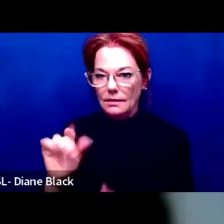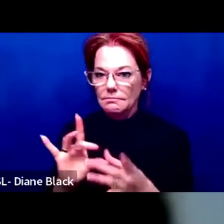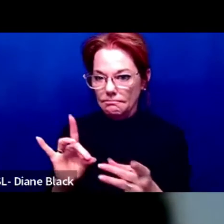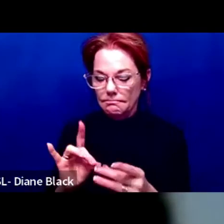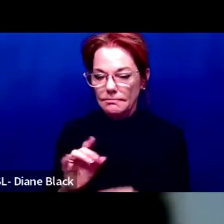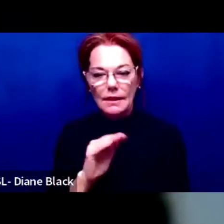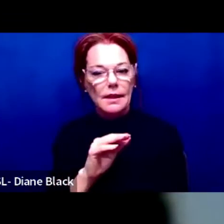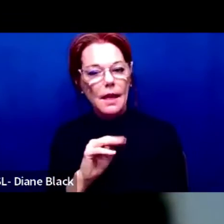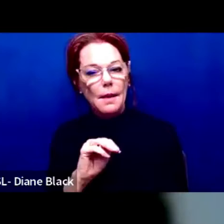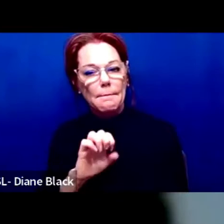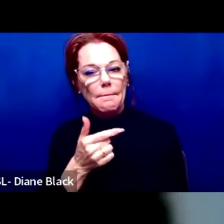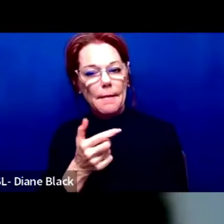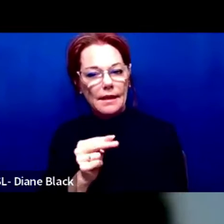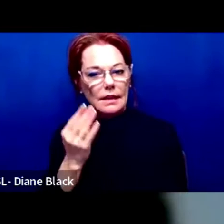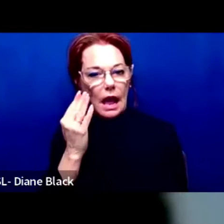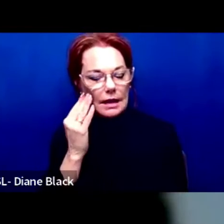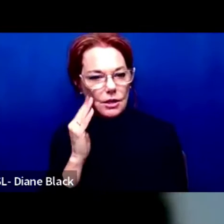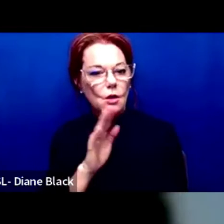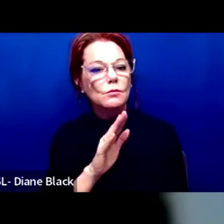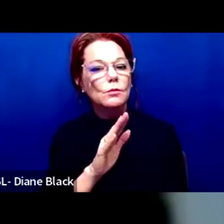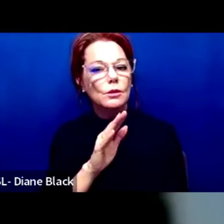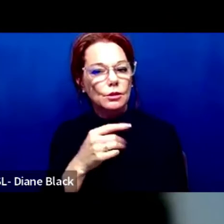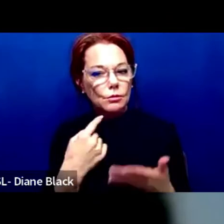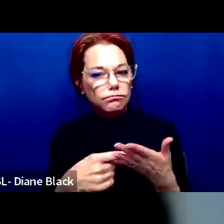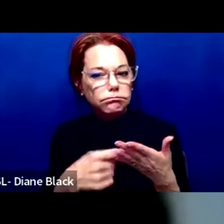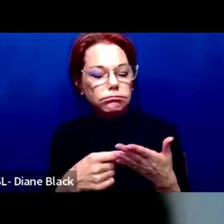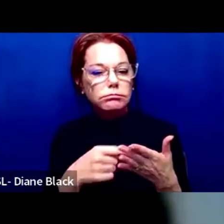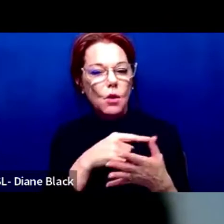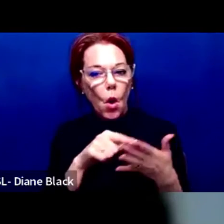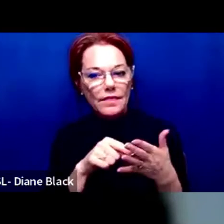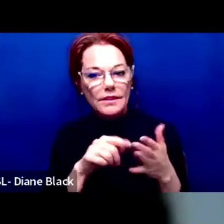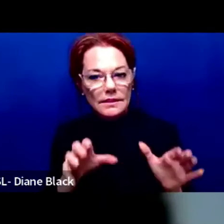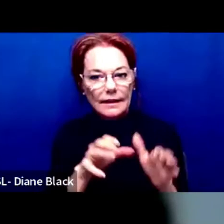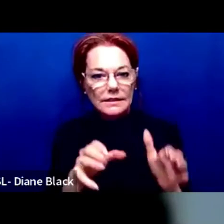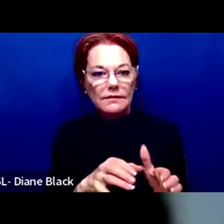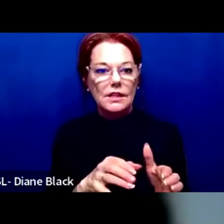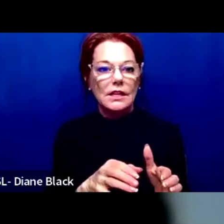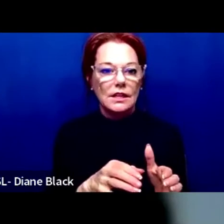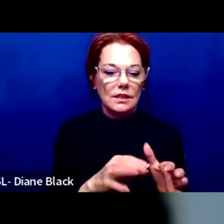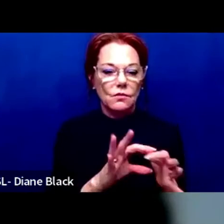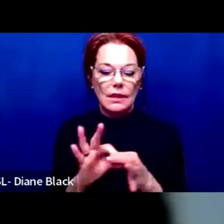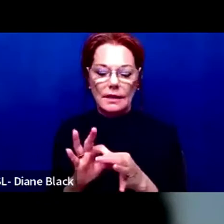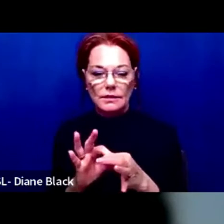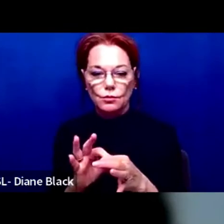this activity related to brain injury being done in a trauma informed way. And oftentimes, as